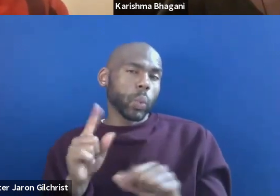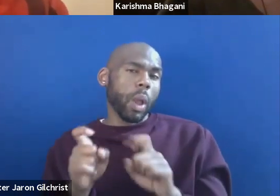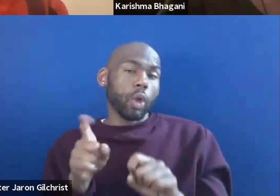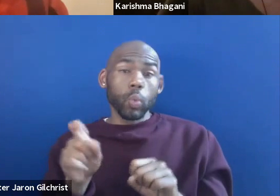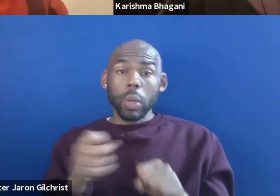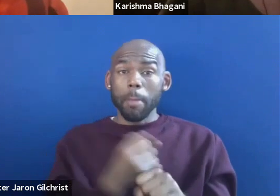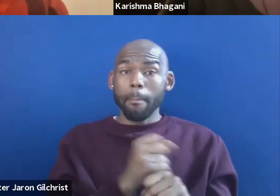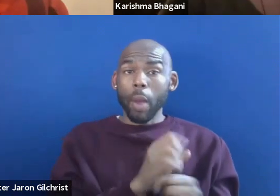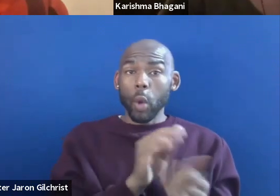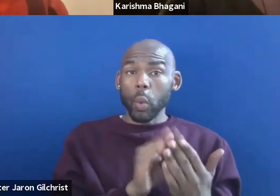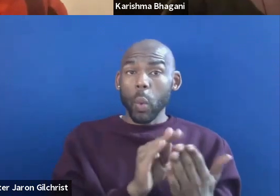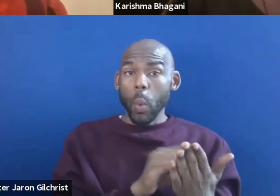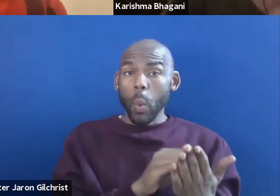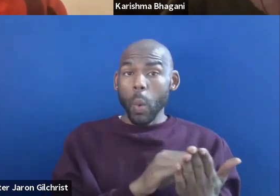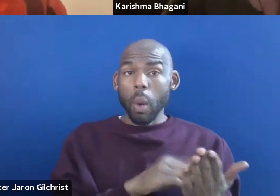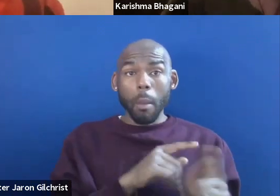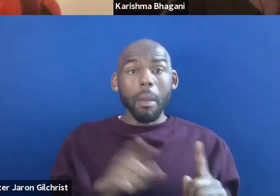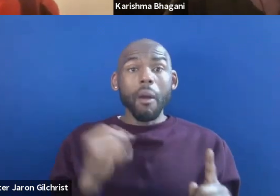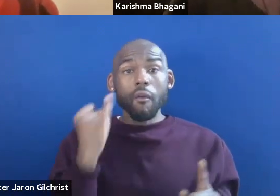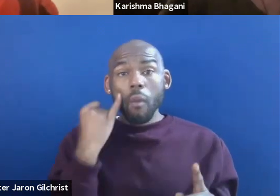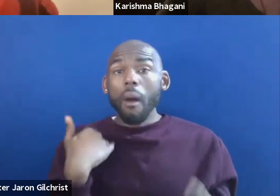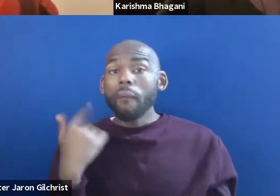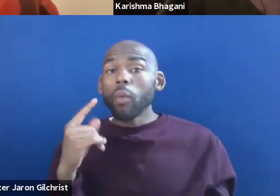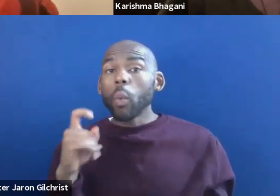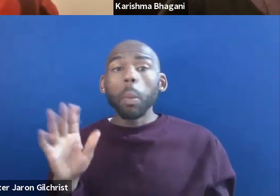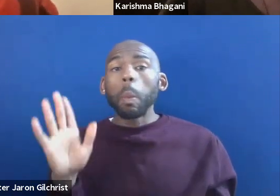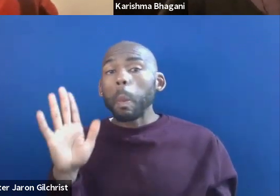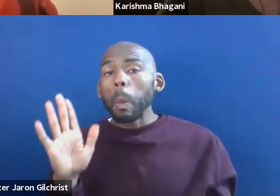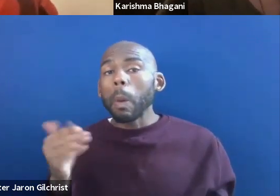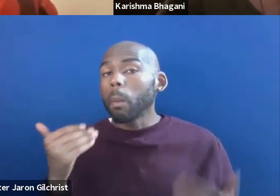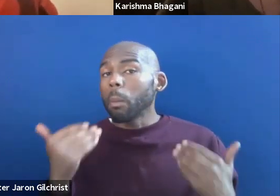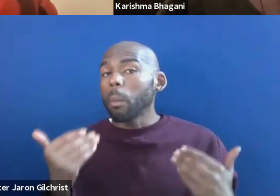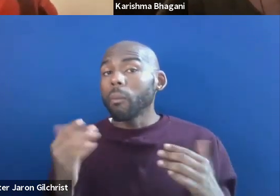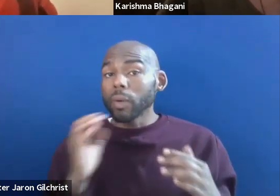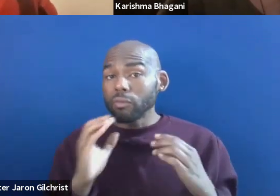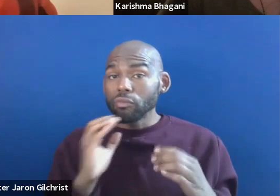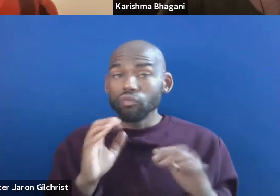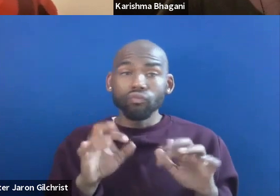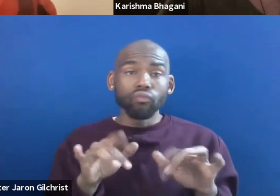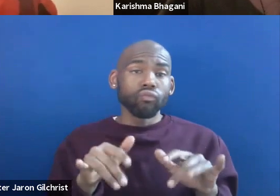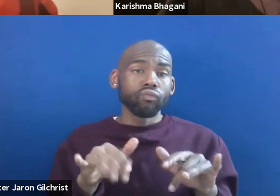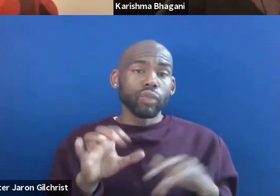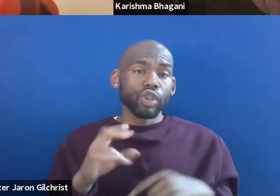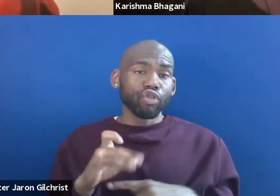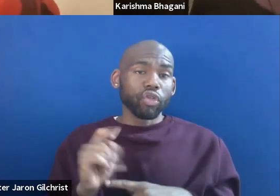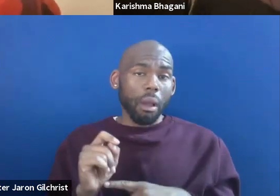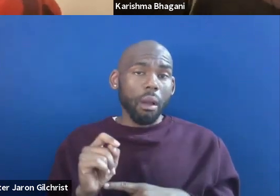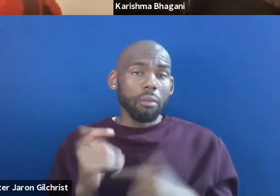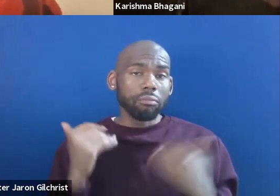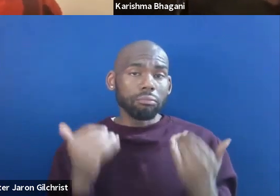But if you have any questions that you'd like to ask as this conversation moves forward please feel free to put them in the chat and they'll be relayed to us